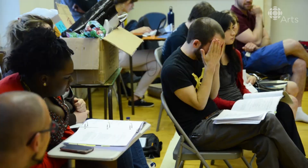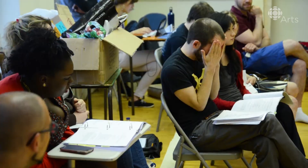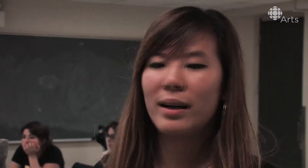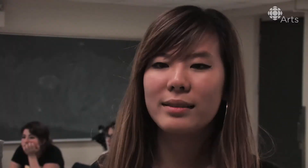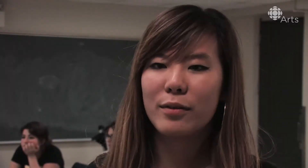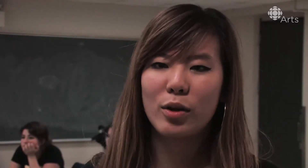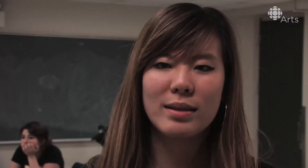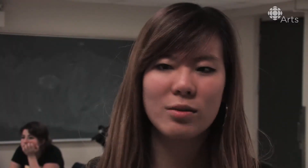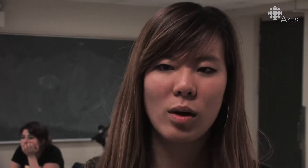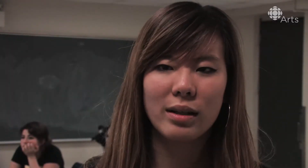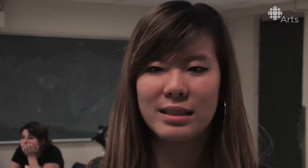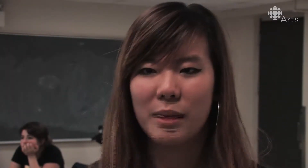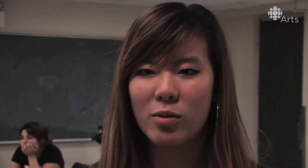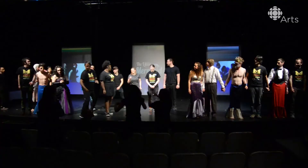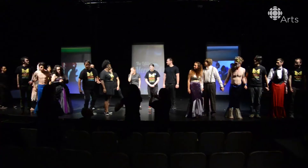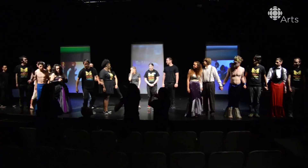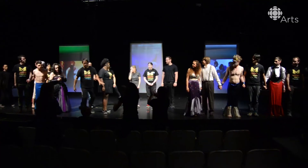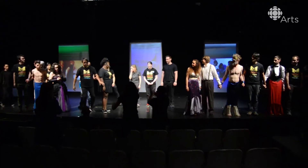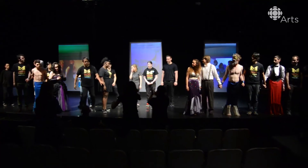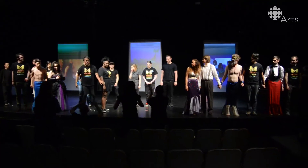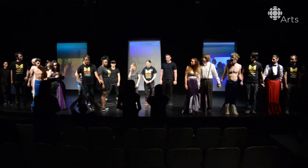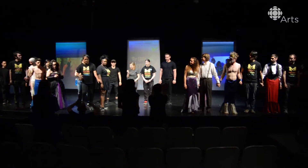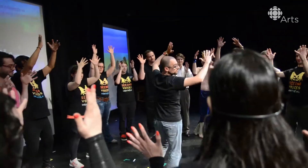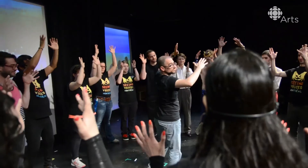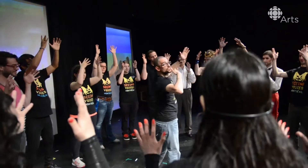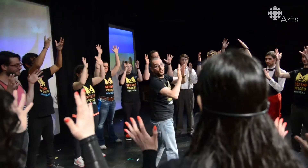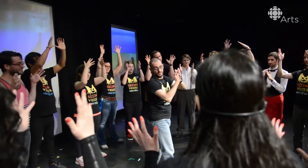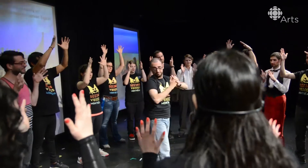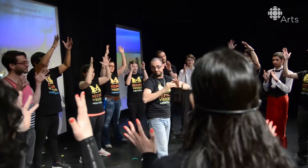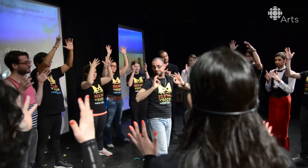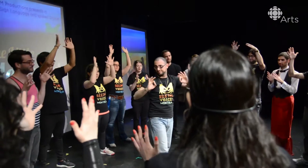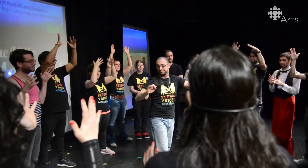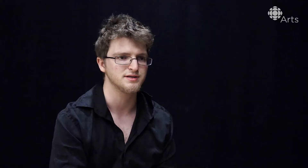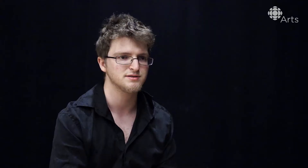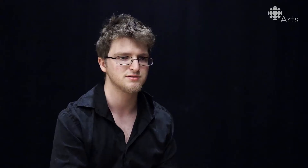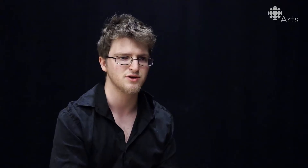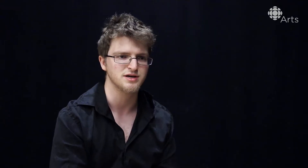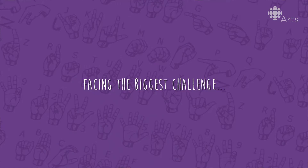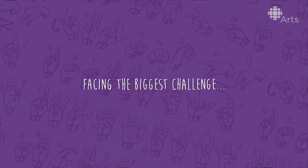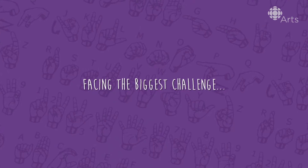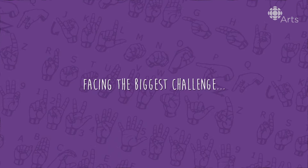And we decided : "You know what? Let's make one." Doing a theater show for a Deaf audience is foreign. It's strange.